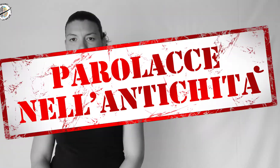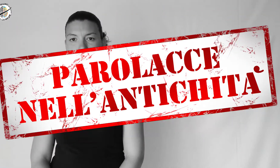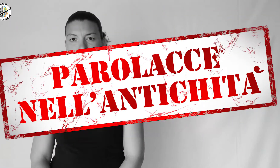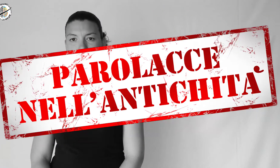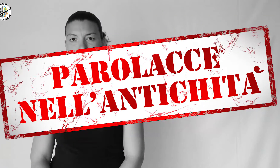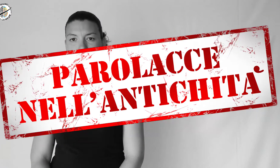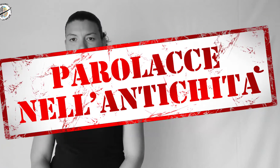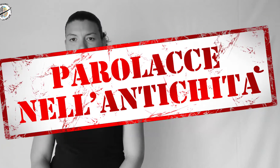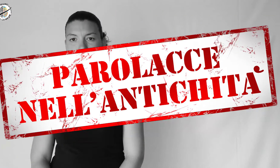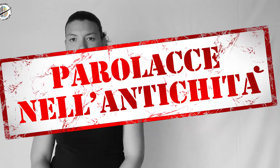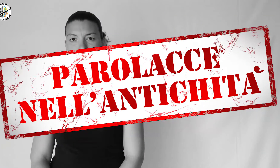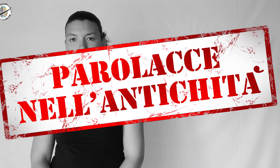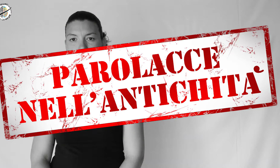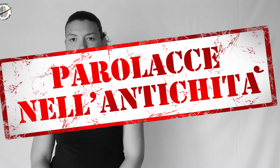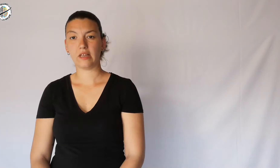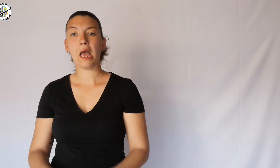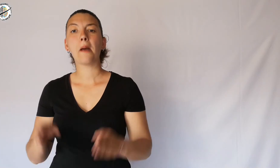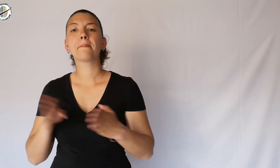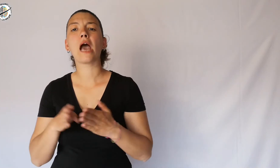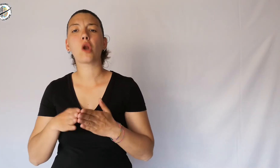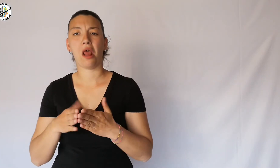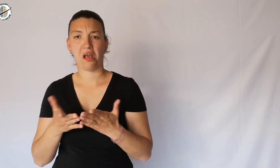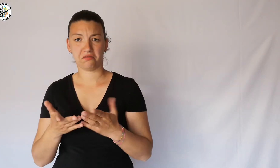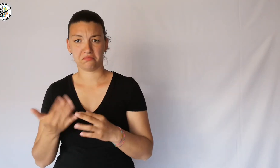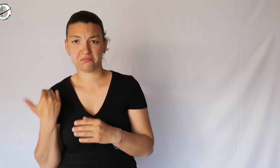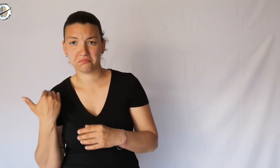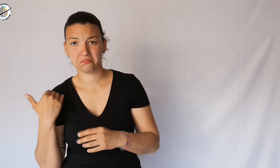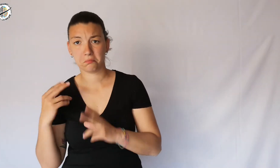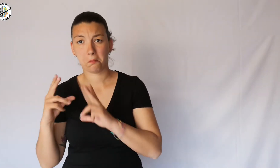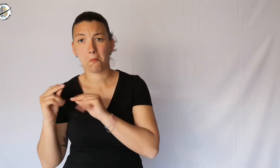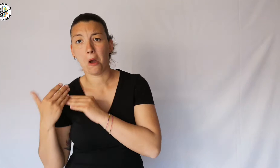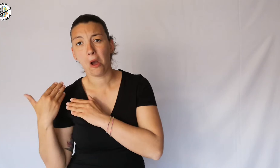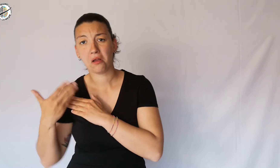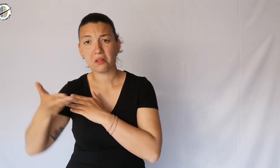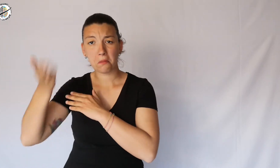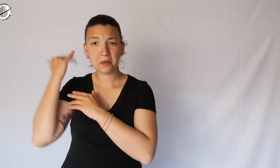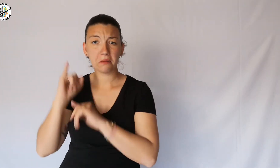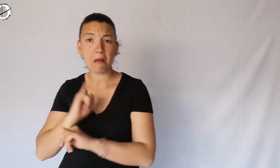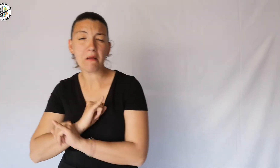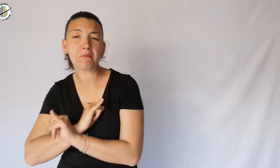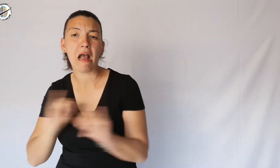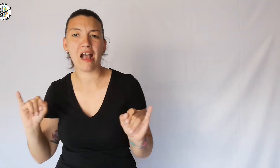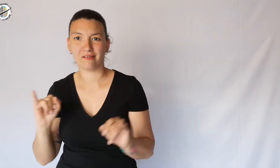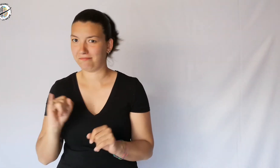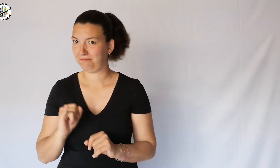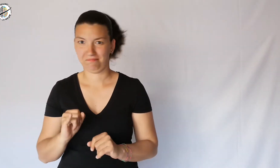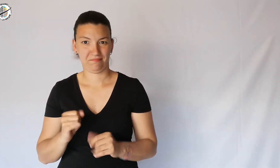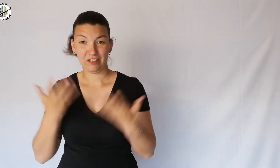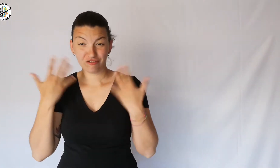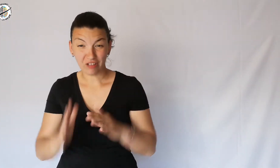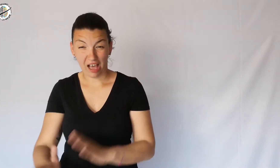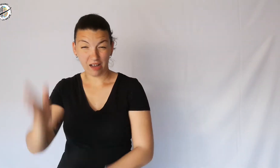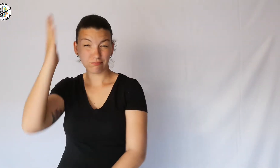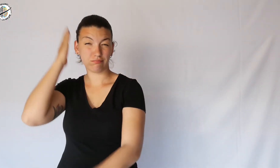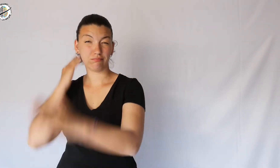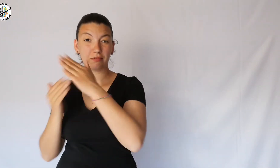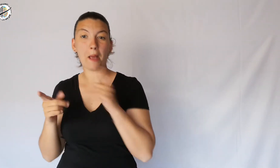Bad words in antiquity. Swear words are not a new thing, they used to be said much earlier.